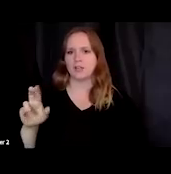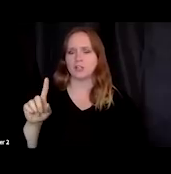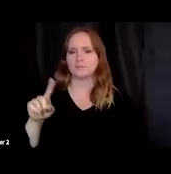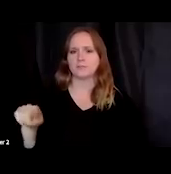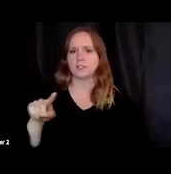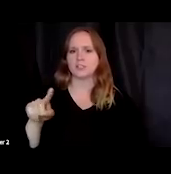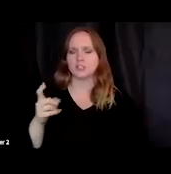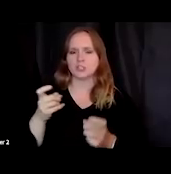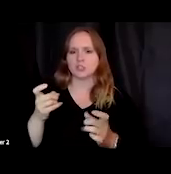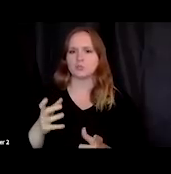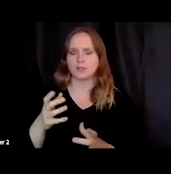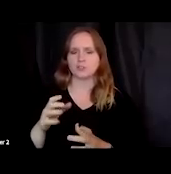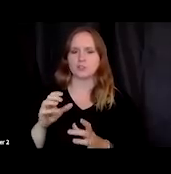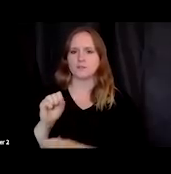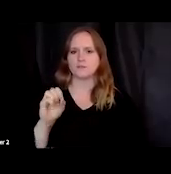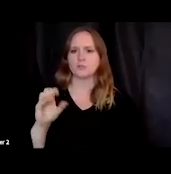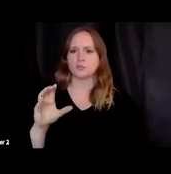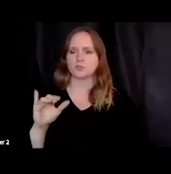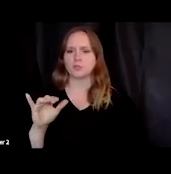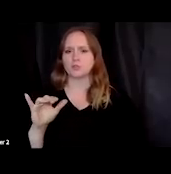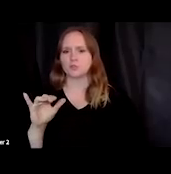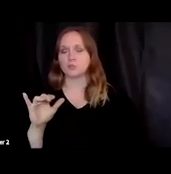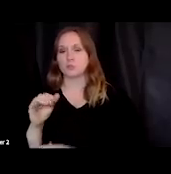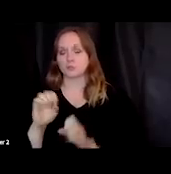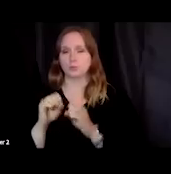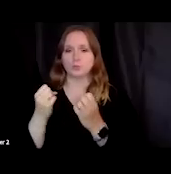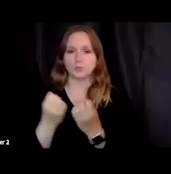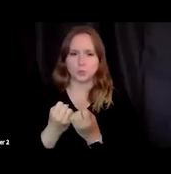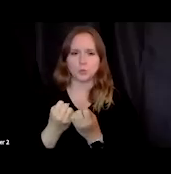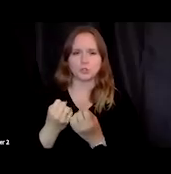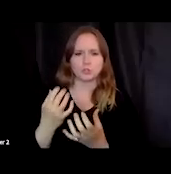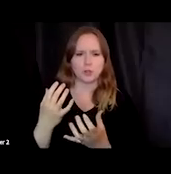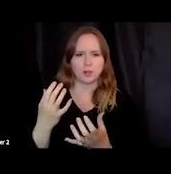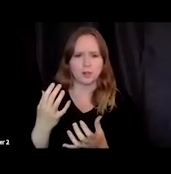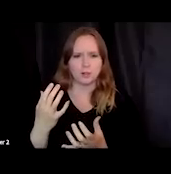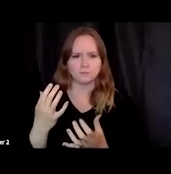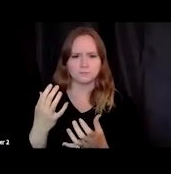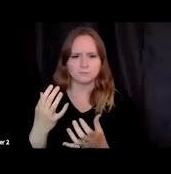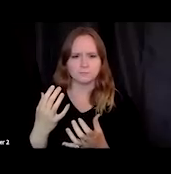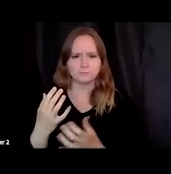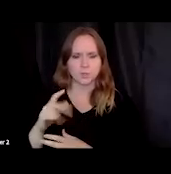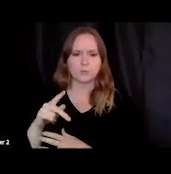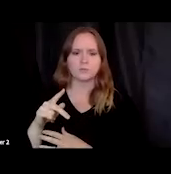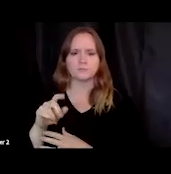and Recovery Center at the San Francisco Veteran Affairs Medical Center. Ms. Beyer is a licensed social worker who has worked